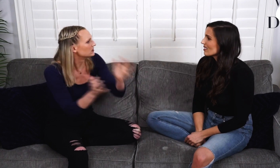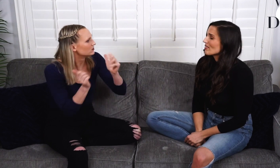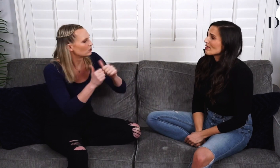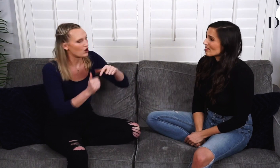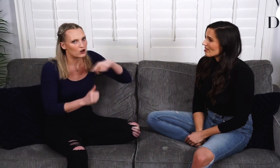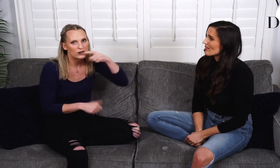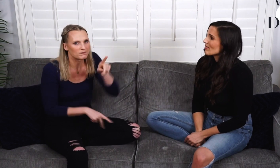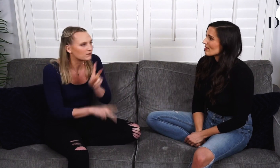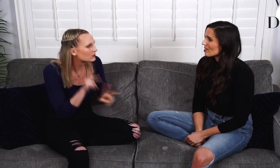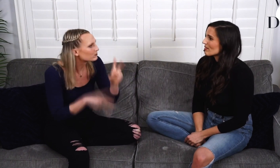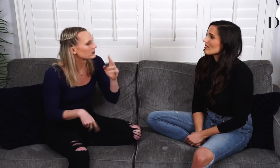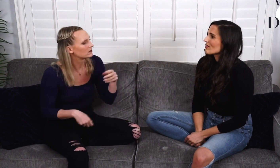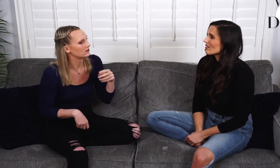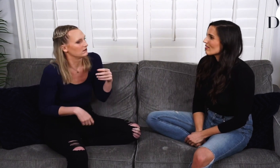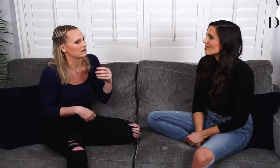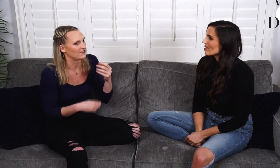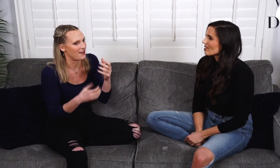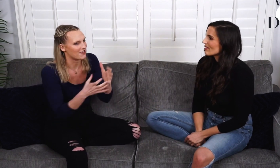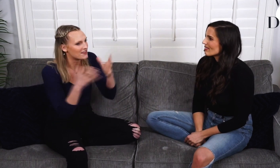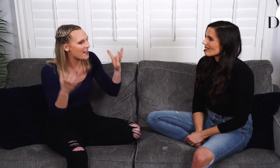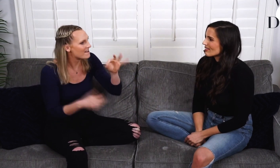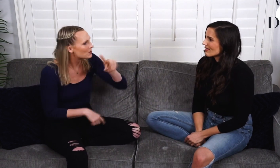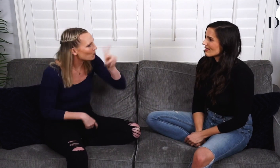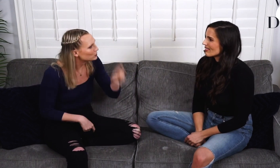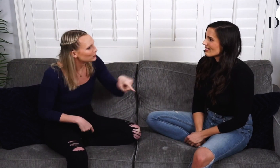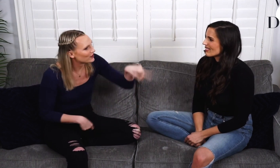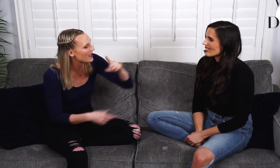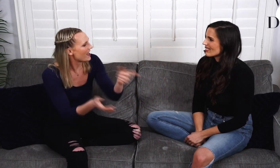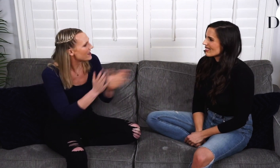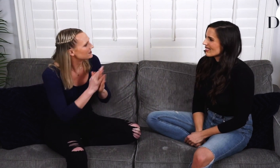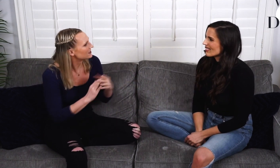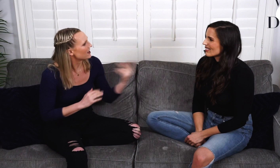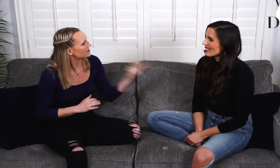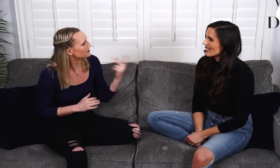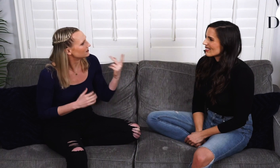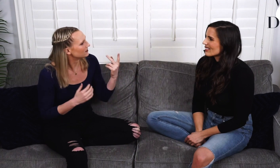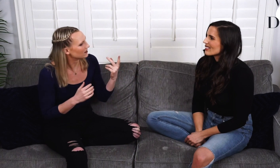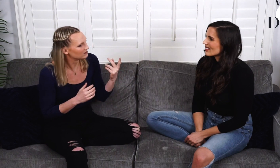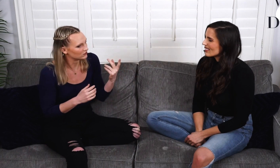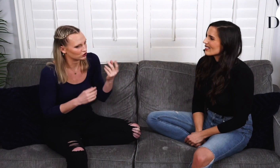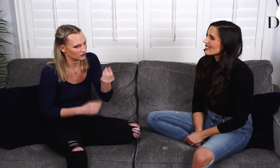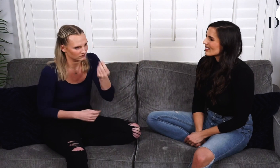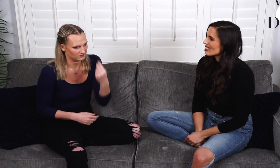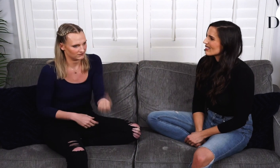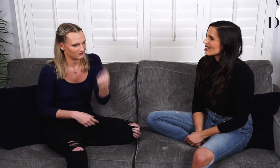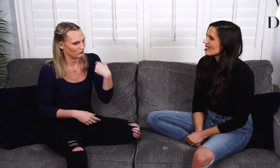conversations with hearing people and a lot of questions that they were asking us just in